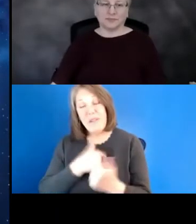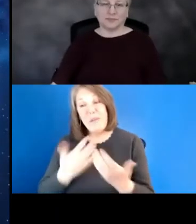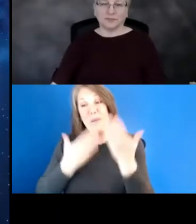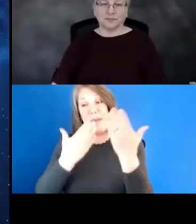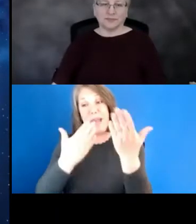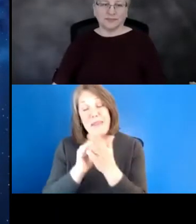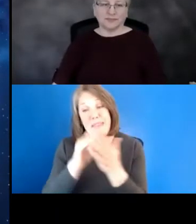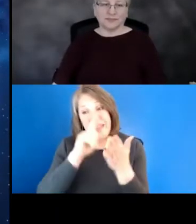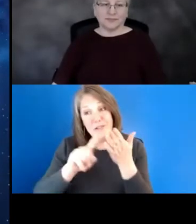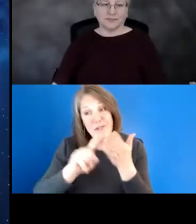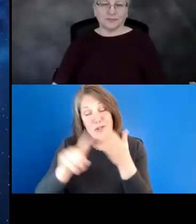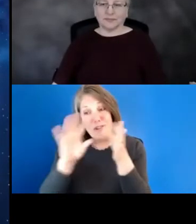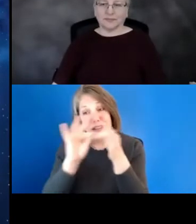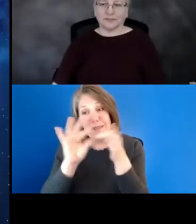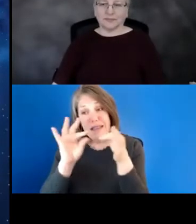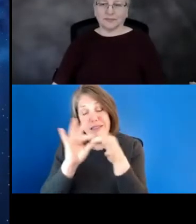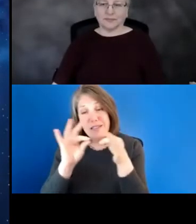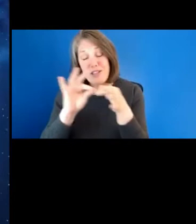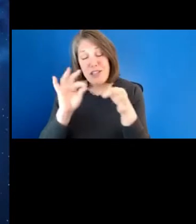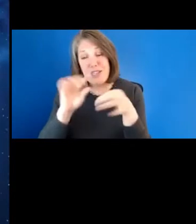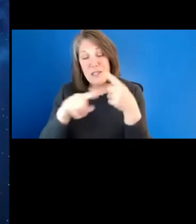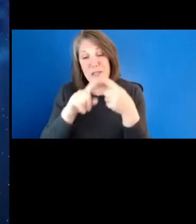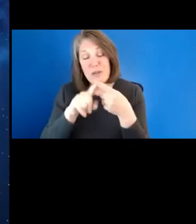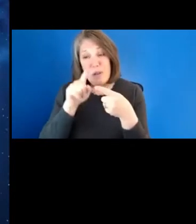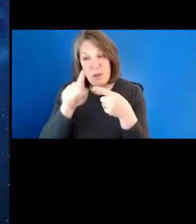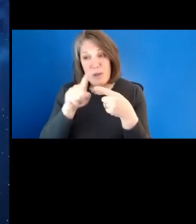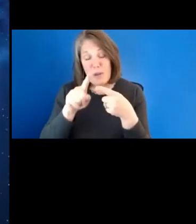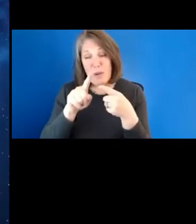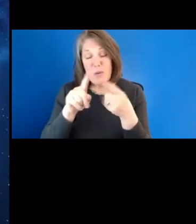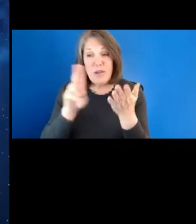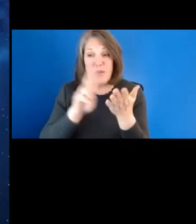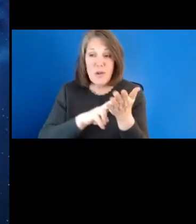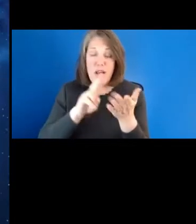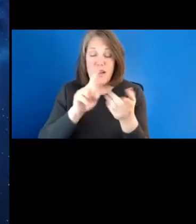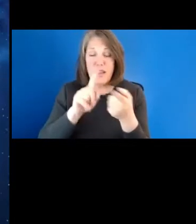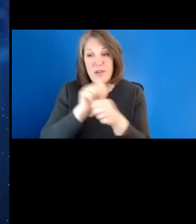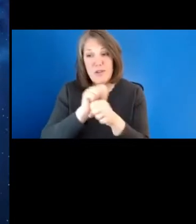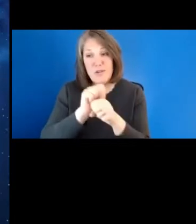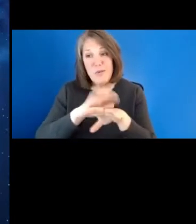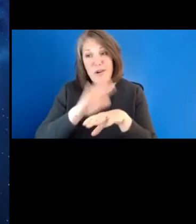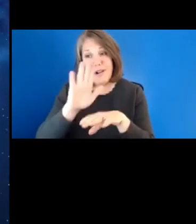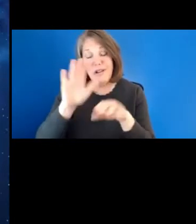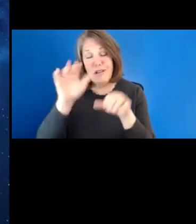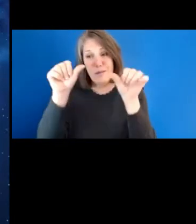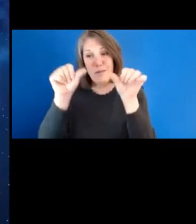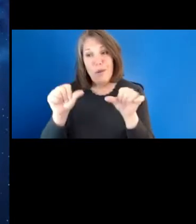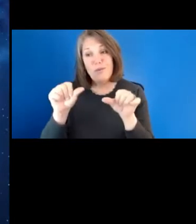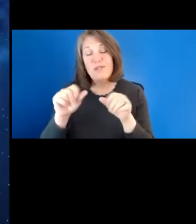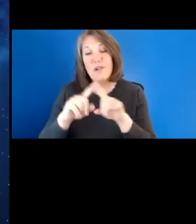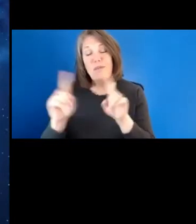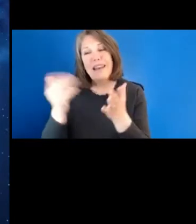out when you log in to work on your 17:01:01 poster. Again, our apologies on this.